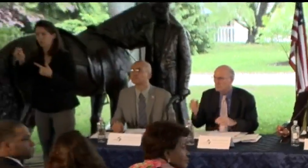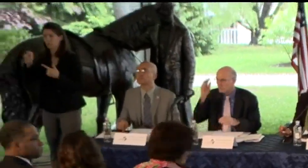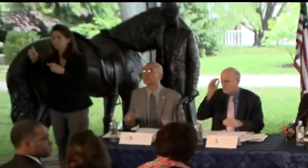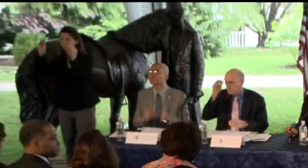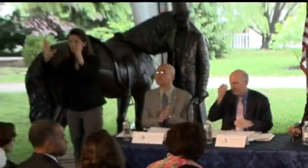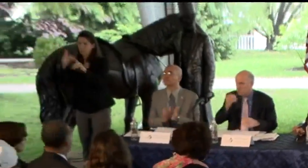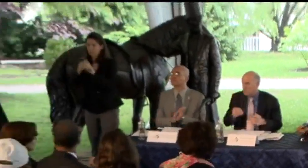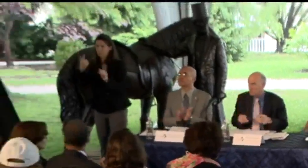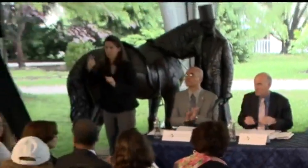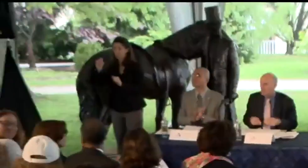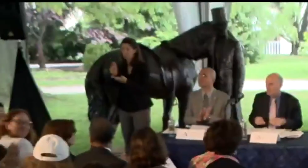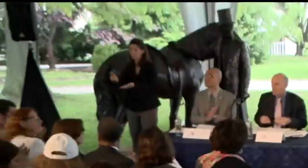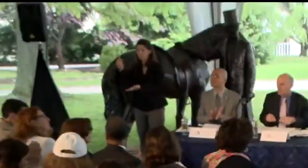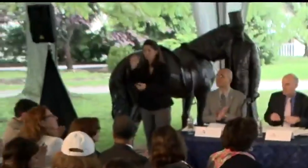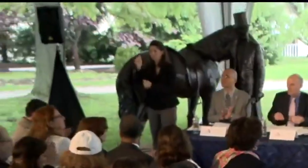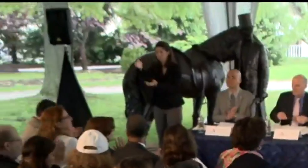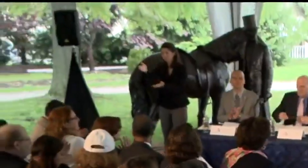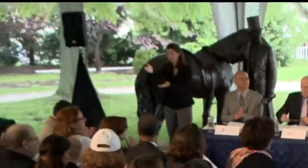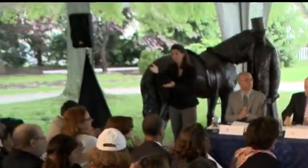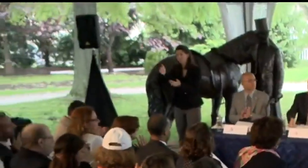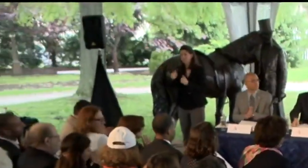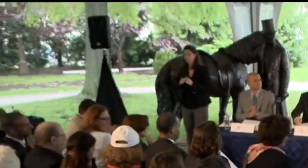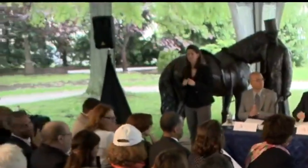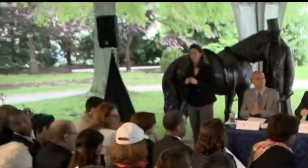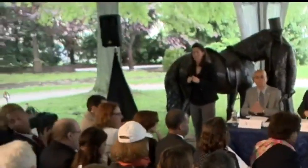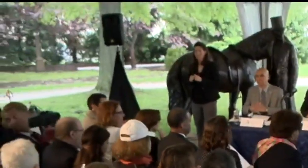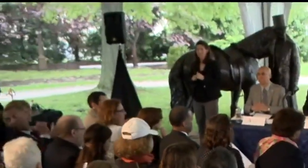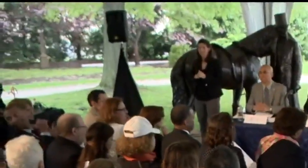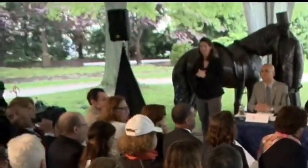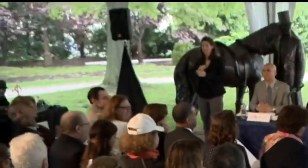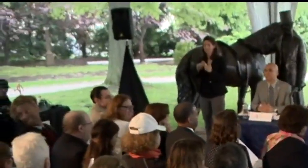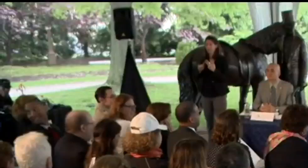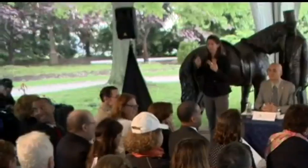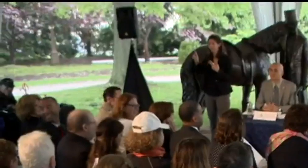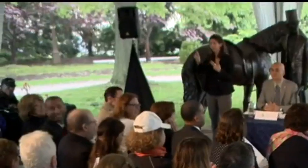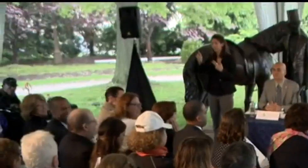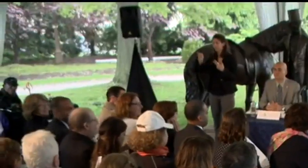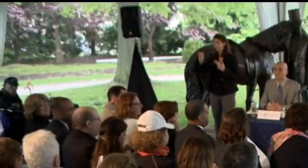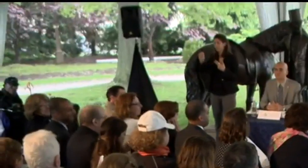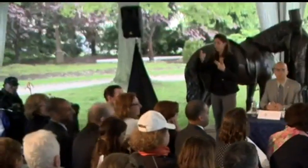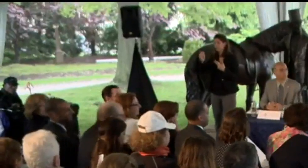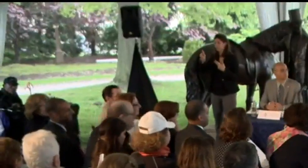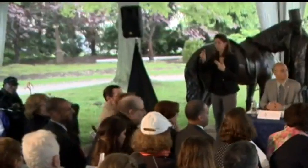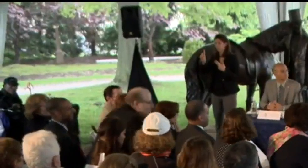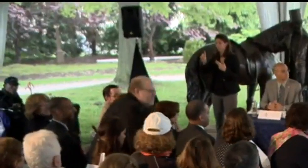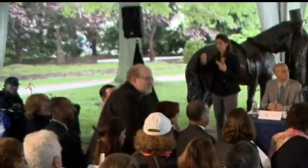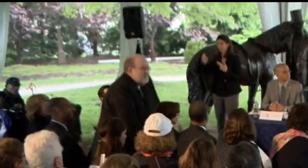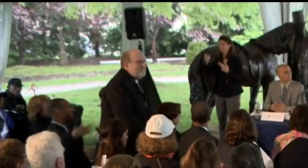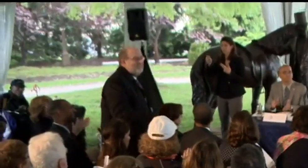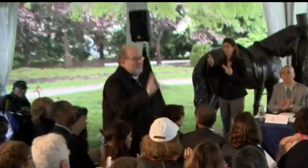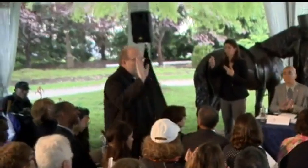WHERE IS JOHN? GIVE HIM A BIG ROUND OF APPLAUSE. SPENCER OVERTON, A PROFESSOR